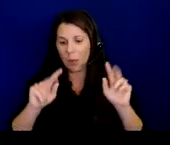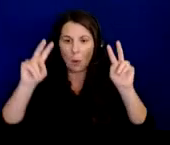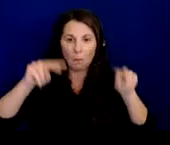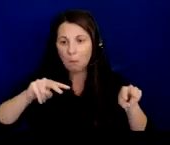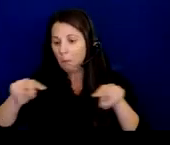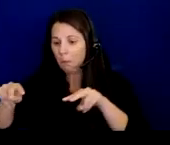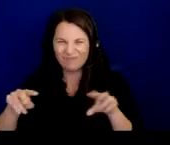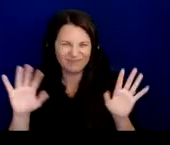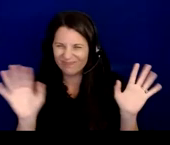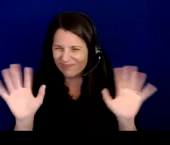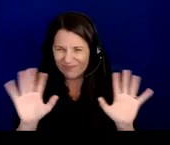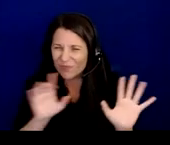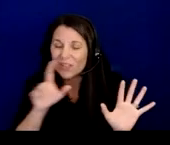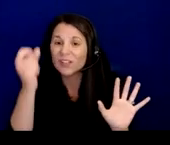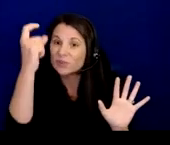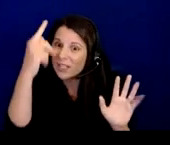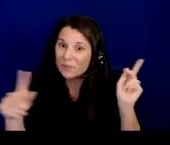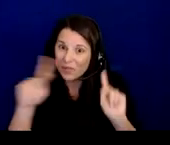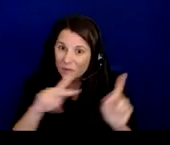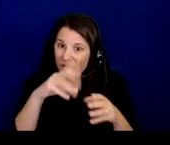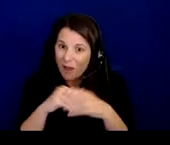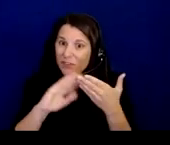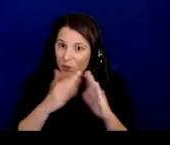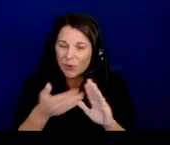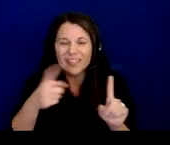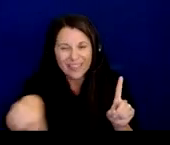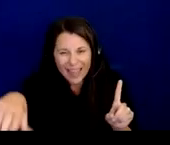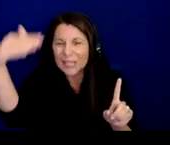more about that community than you do, and that gives them that equitable weight.